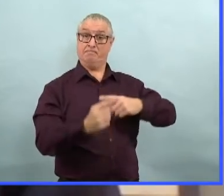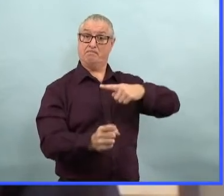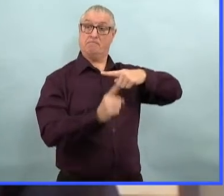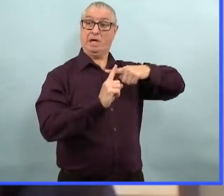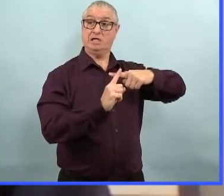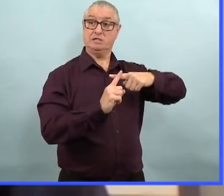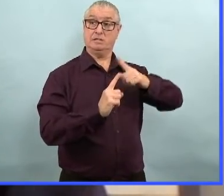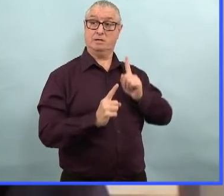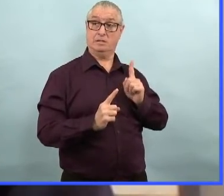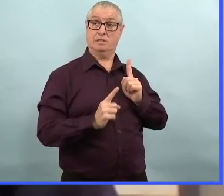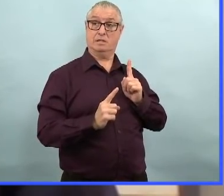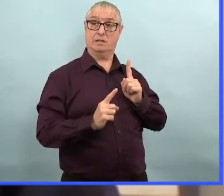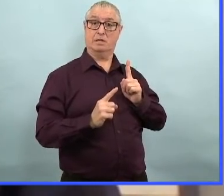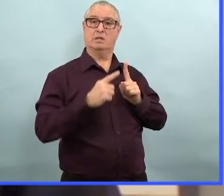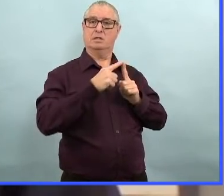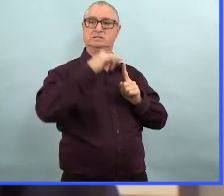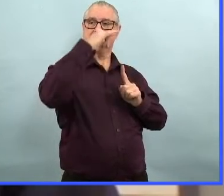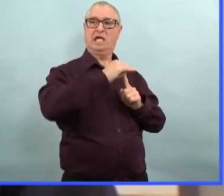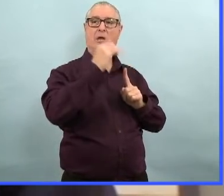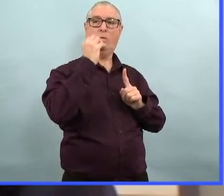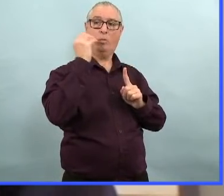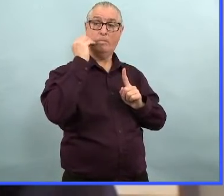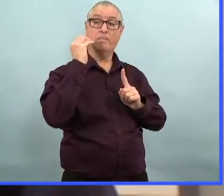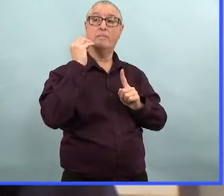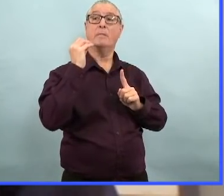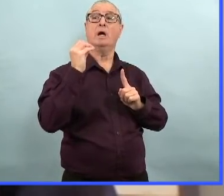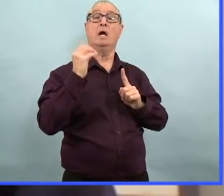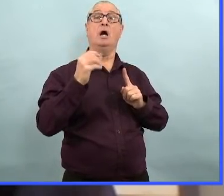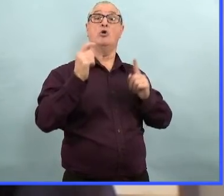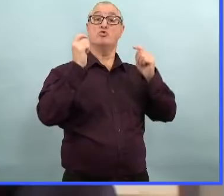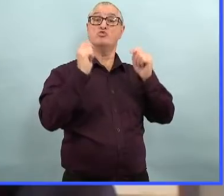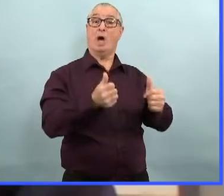so you know the messaging right now given the amount of transmission we're seeing